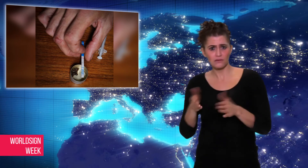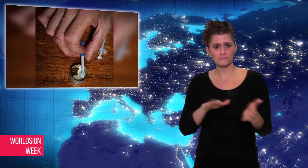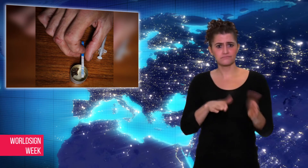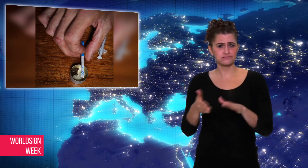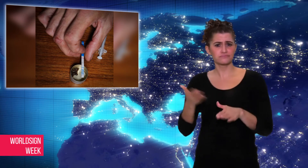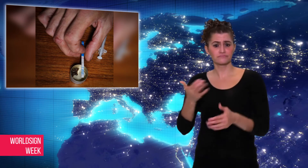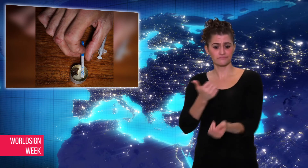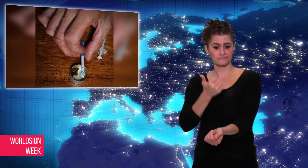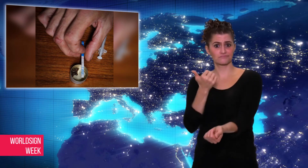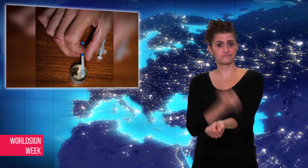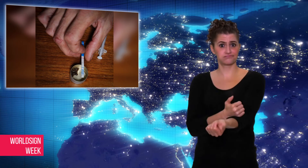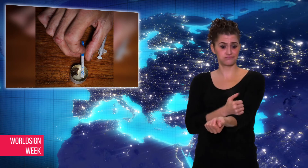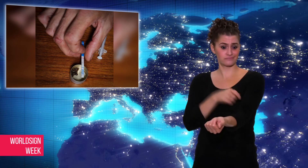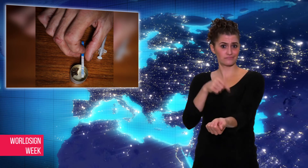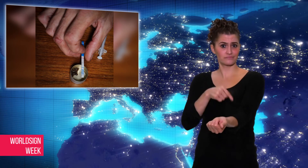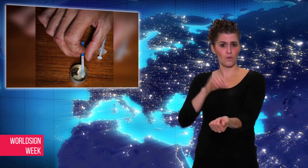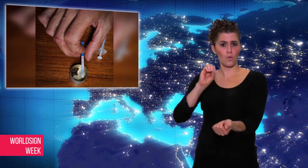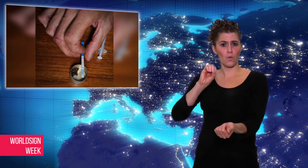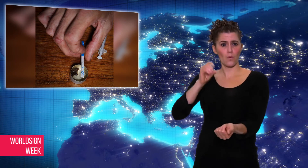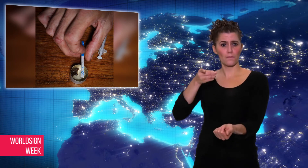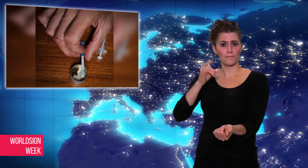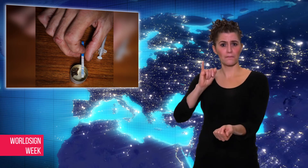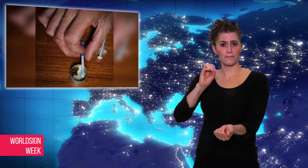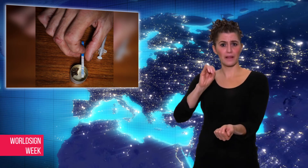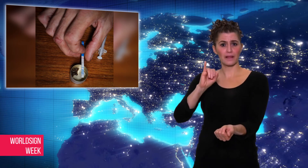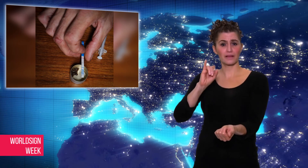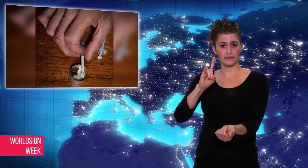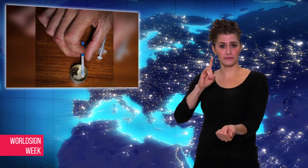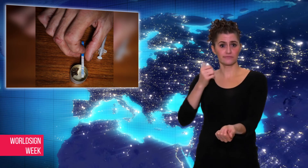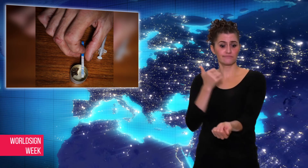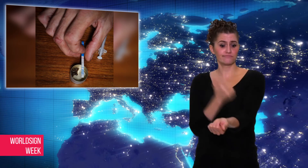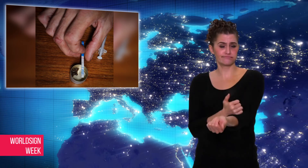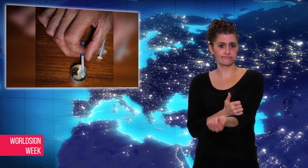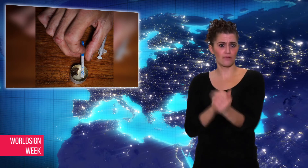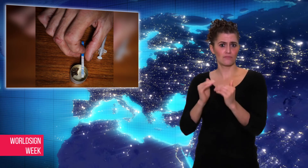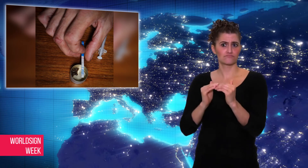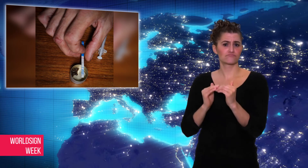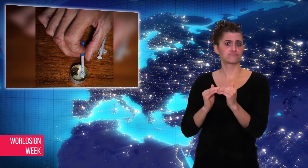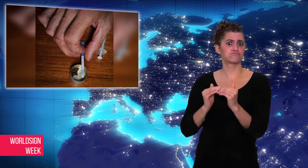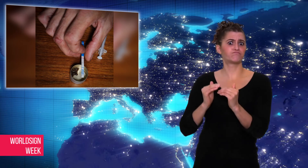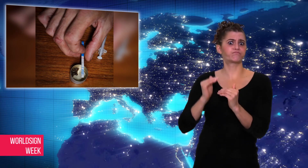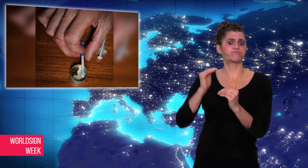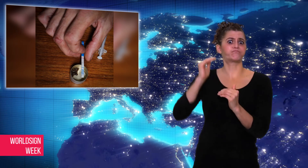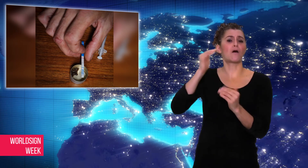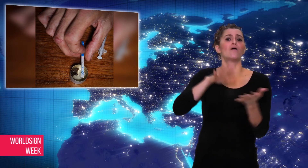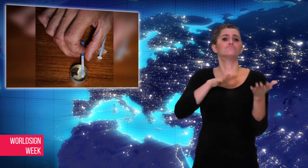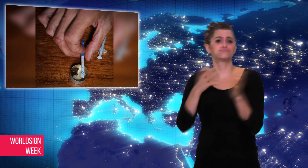overdoses, as reported by the